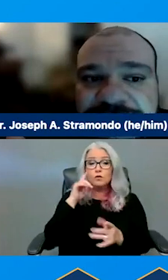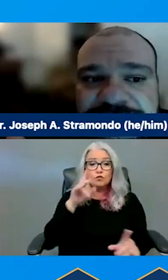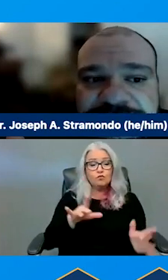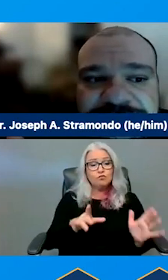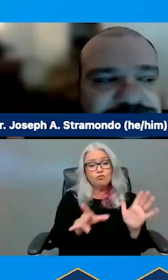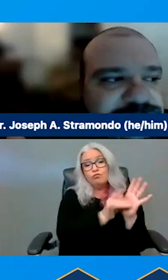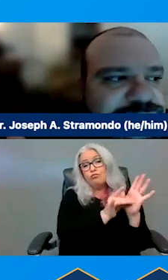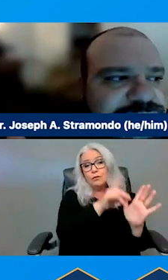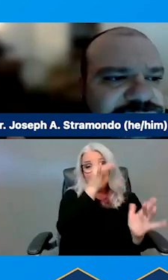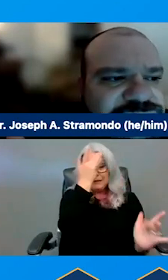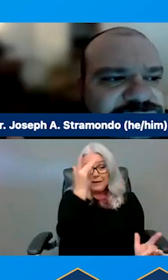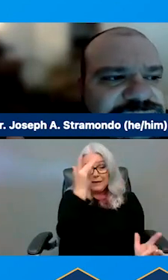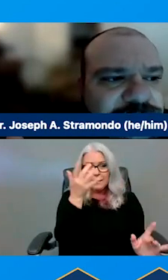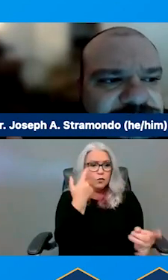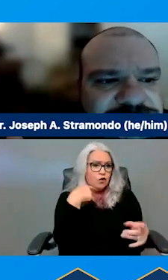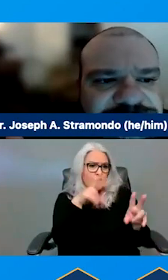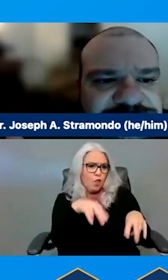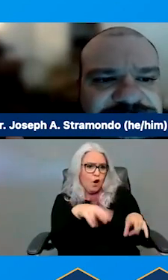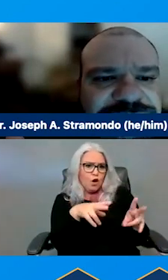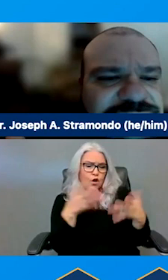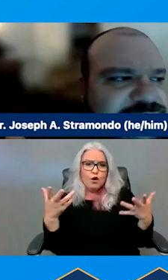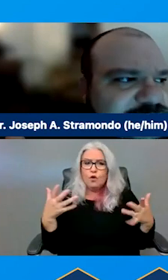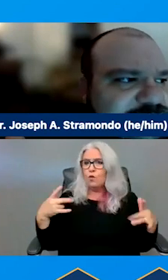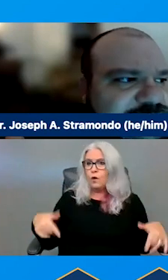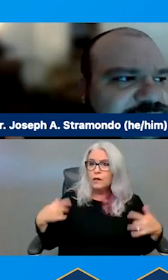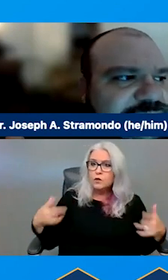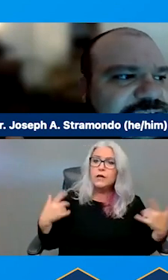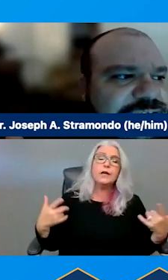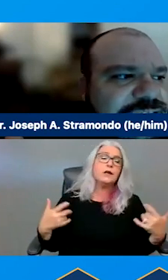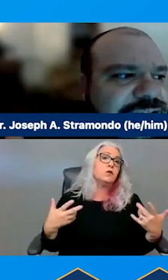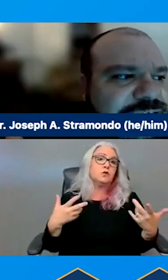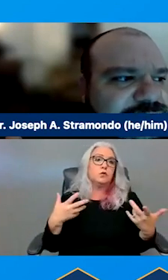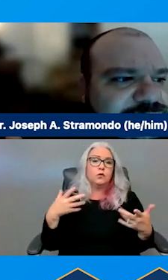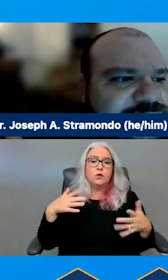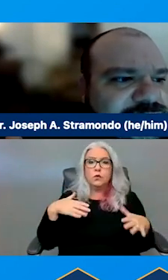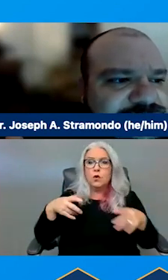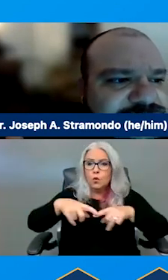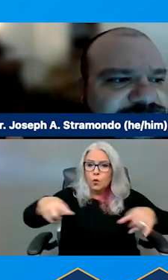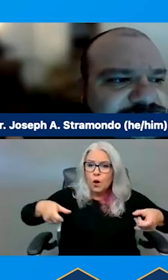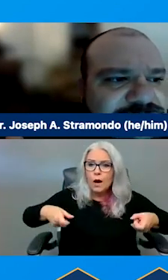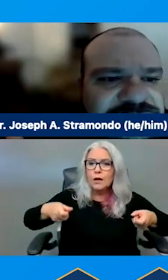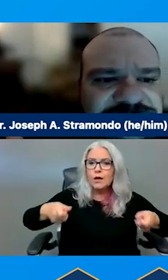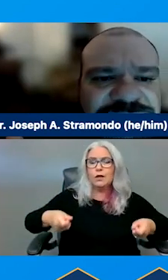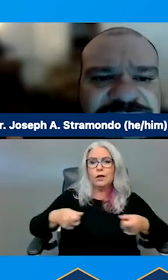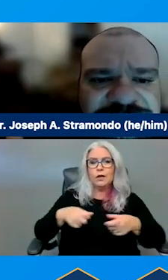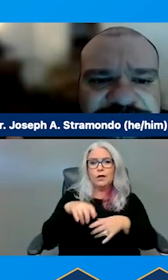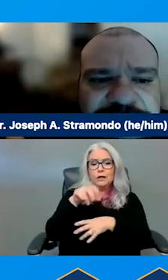them. Right. They're using wheelchairs and walkers. Using ventilators. They're obviously